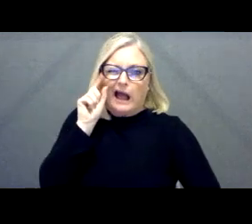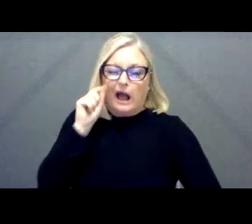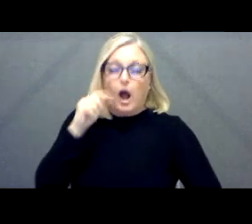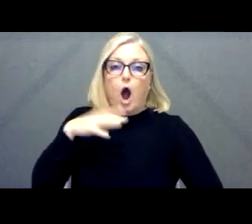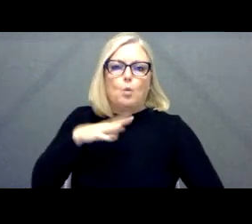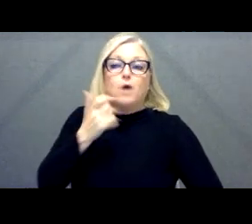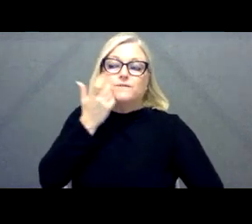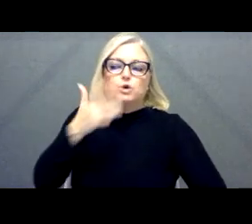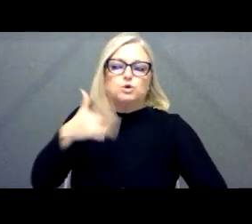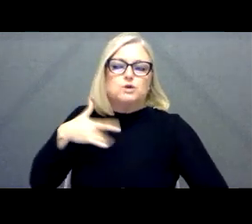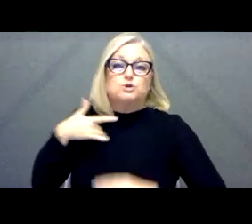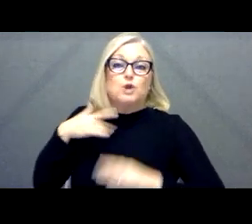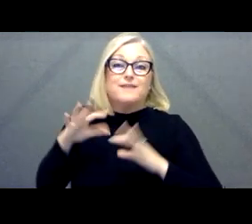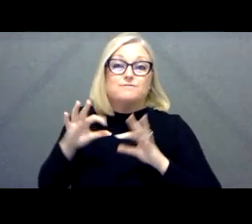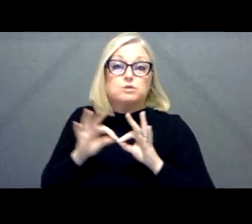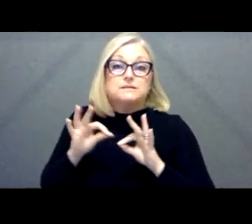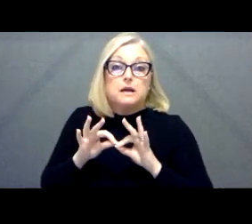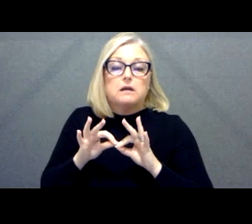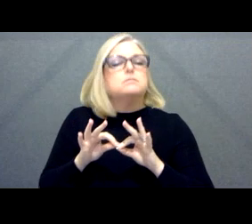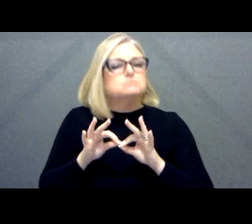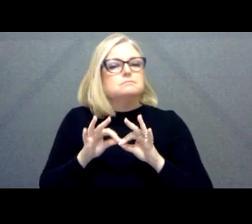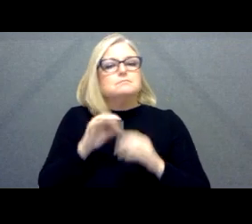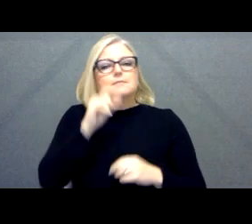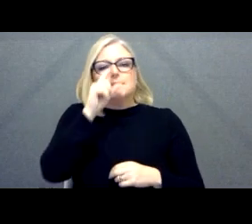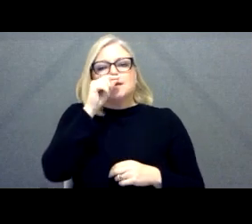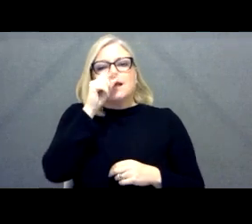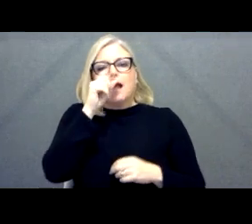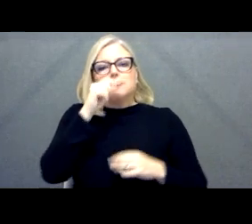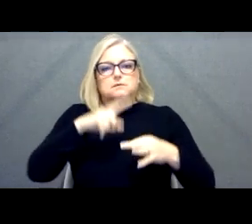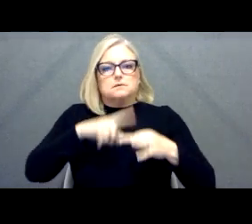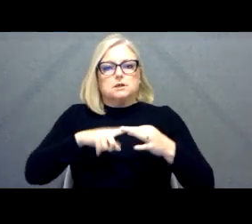be able to access the Drug and Alcohol Court because perhaps I need to move away from the